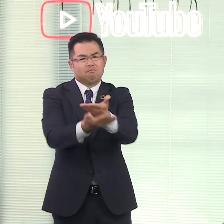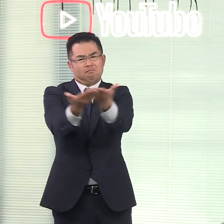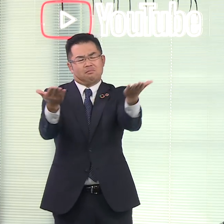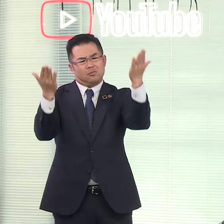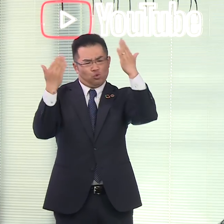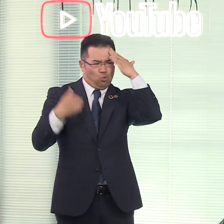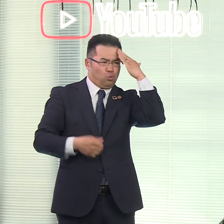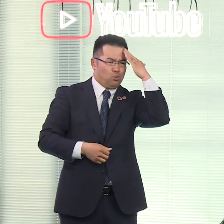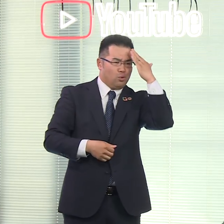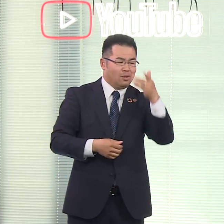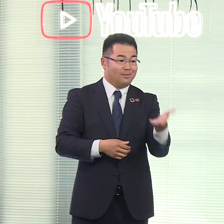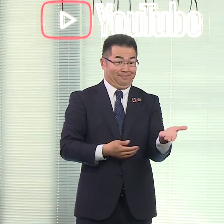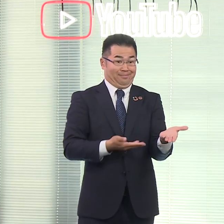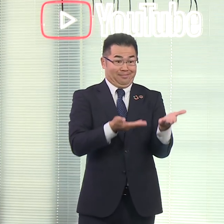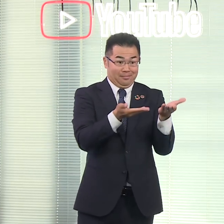Right.